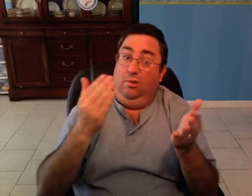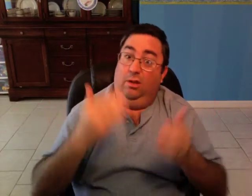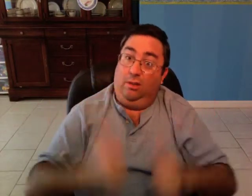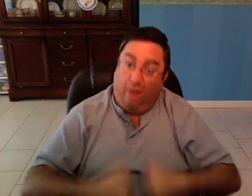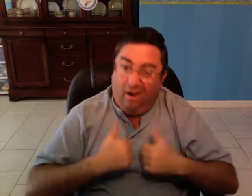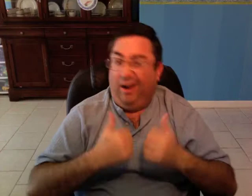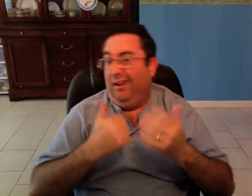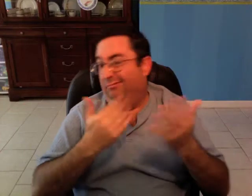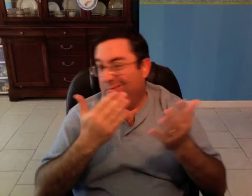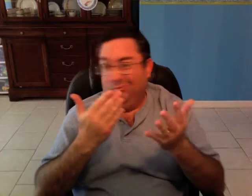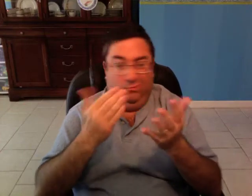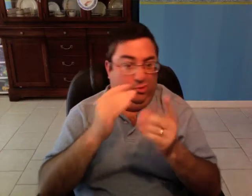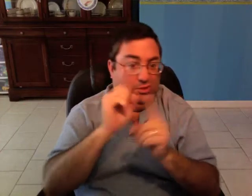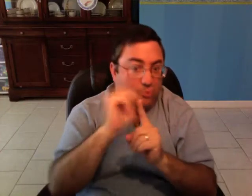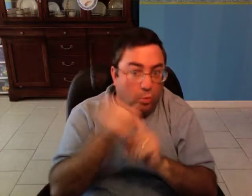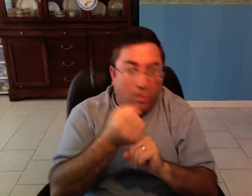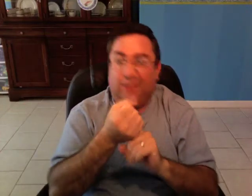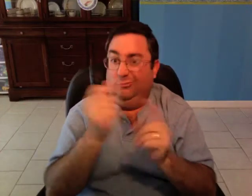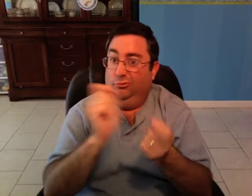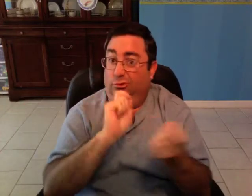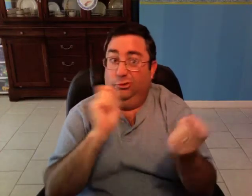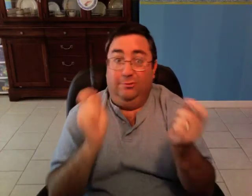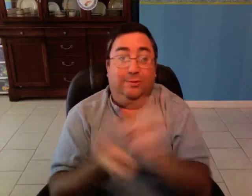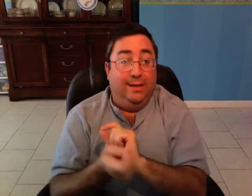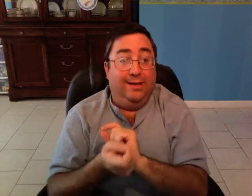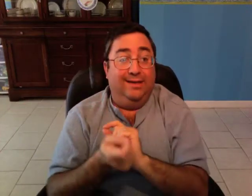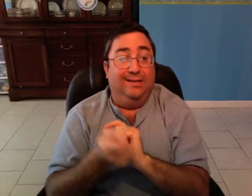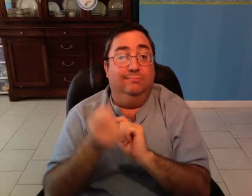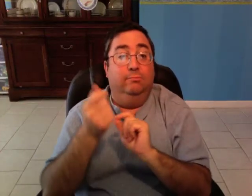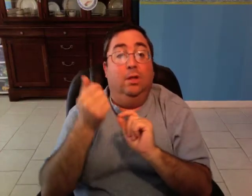But when things and situations change,